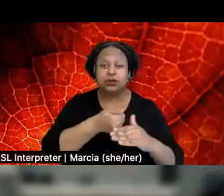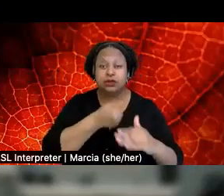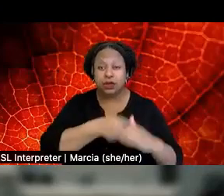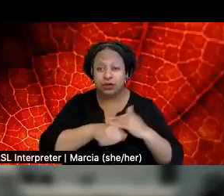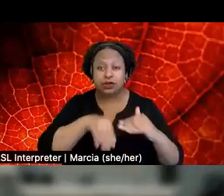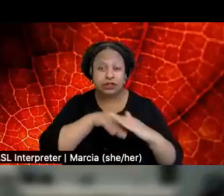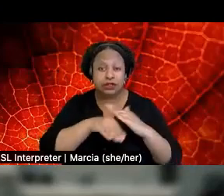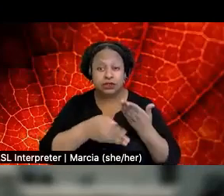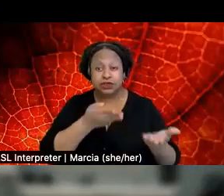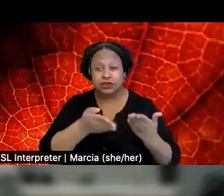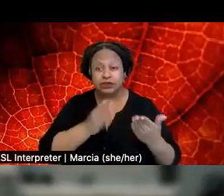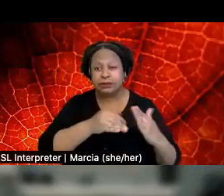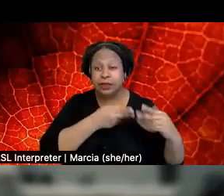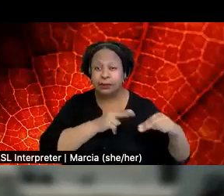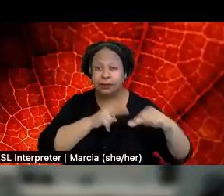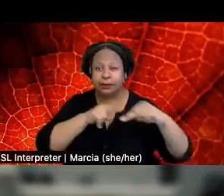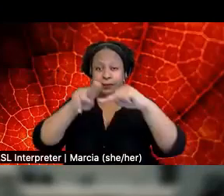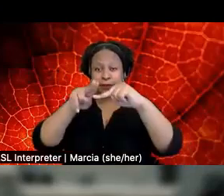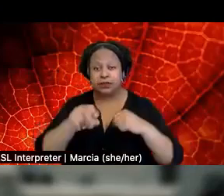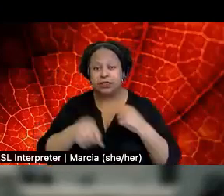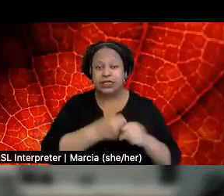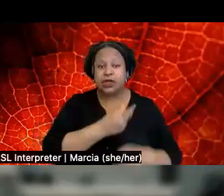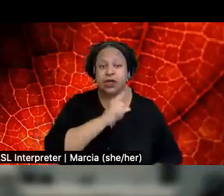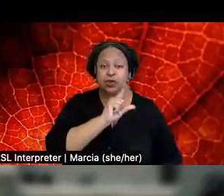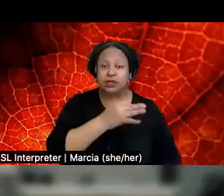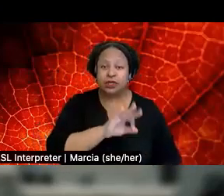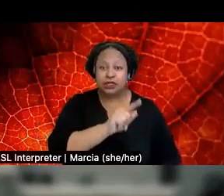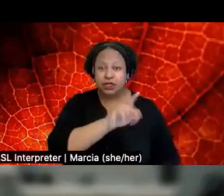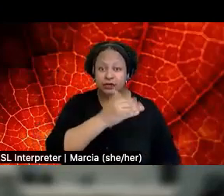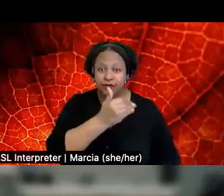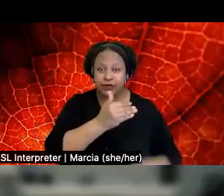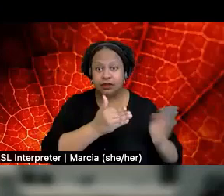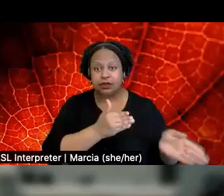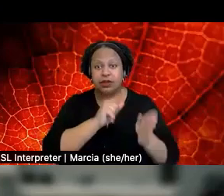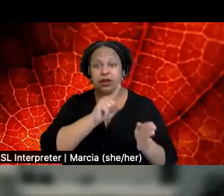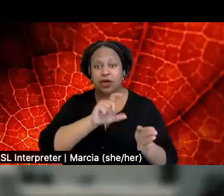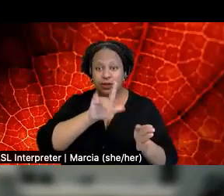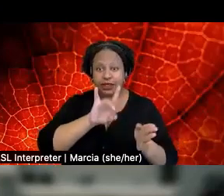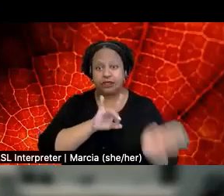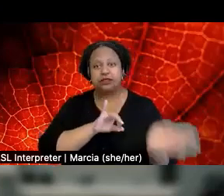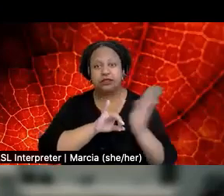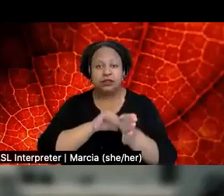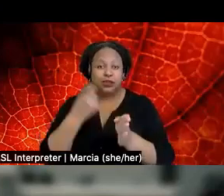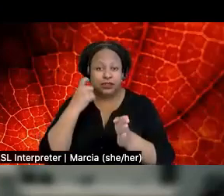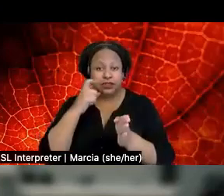So in 2019, it was 115, next year at 128 to the most recent at 141.